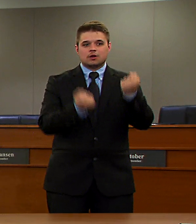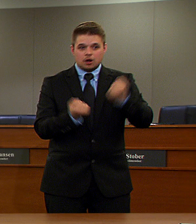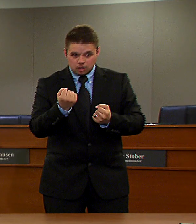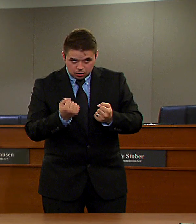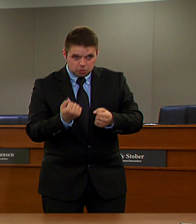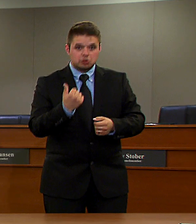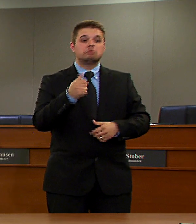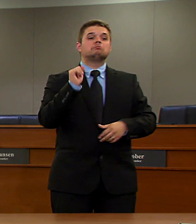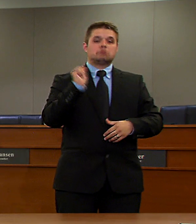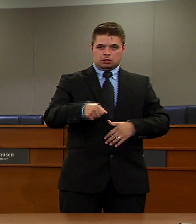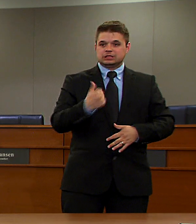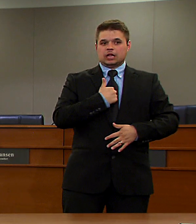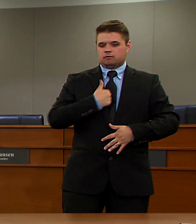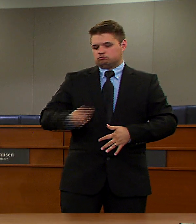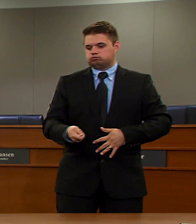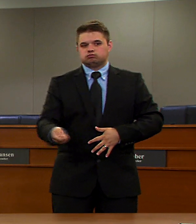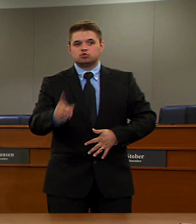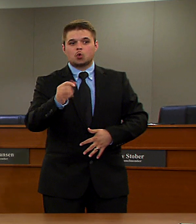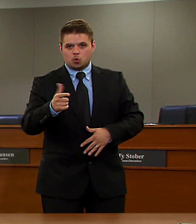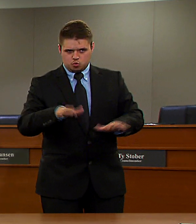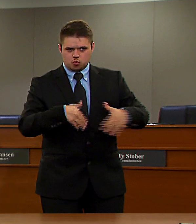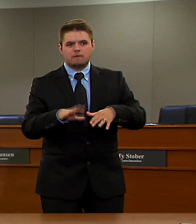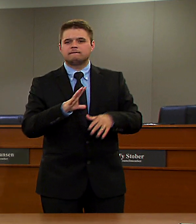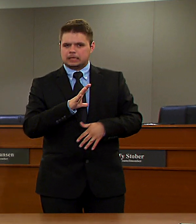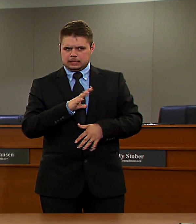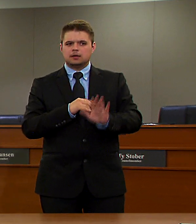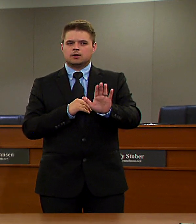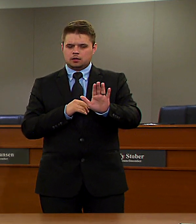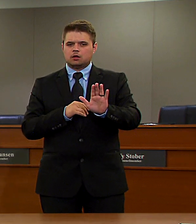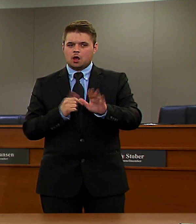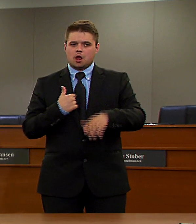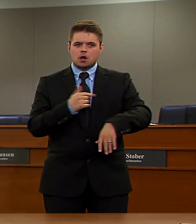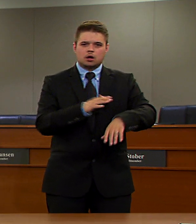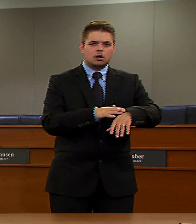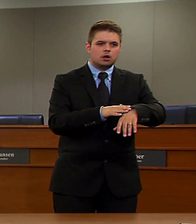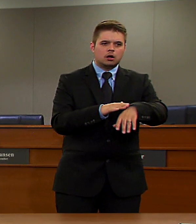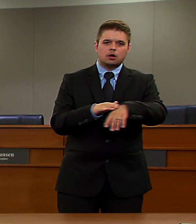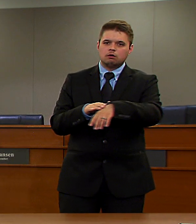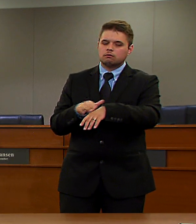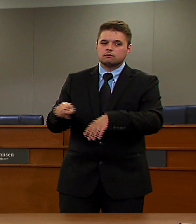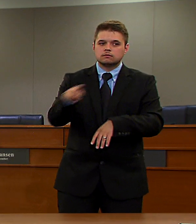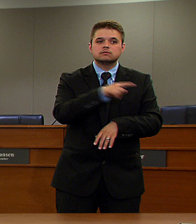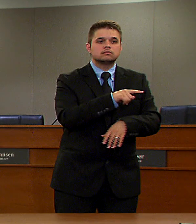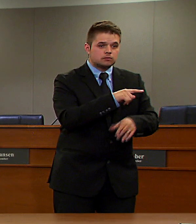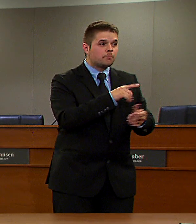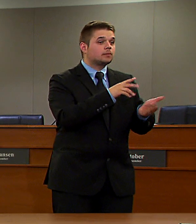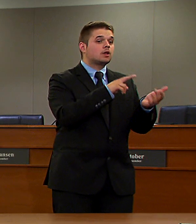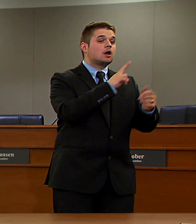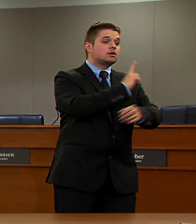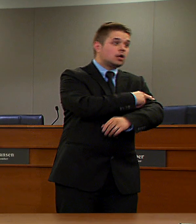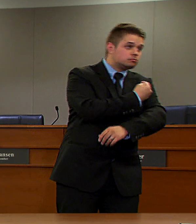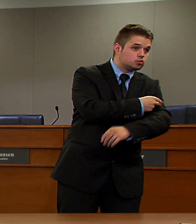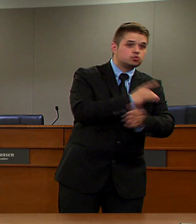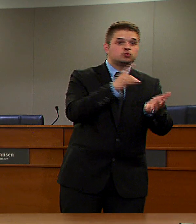that hospitals and health care providers are allowed to resume non-urgent medical procedures.